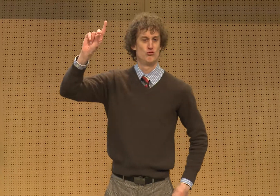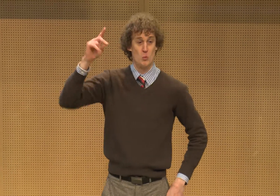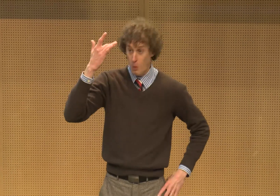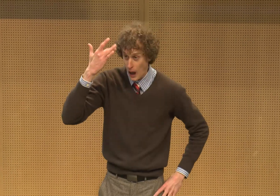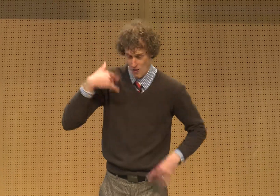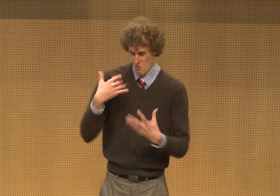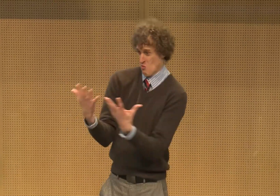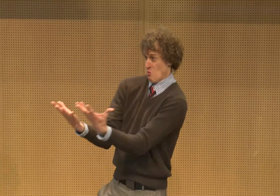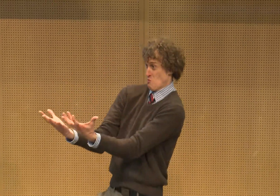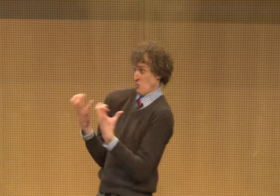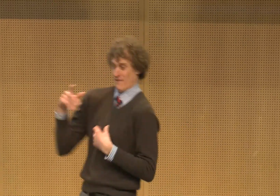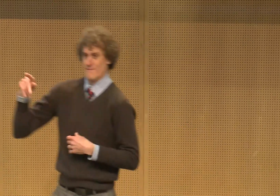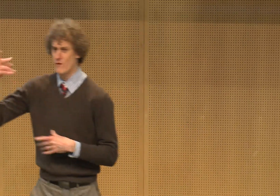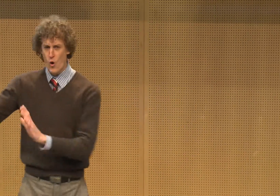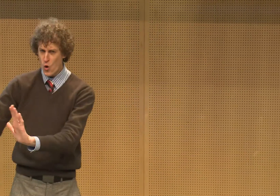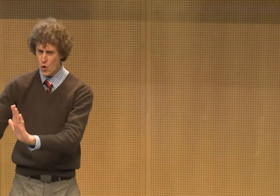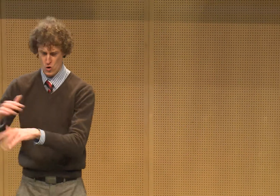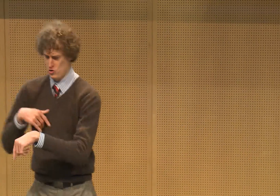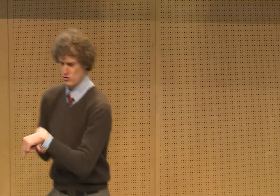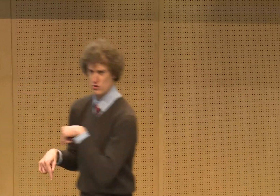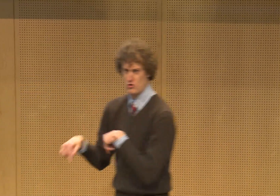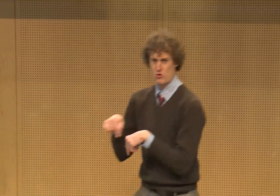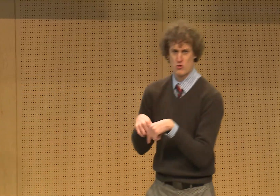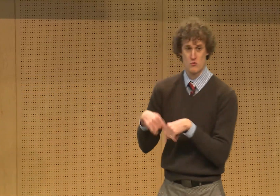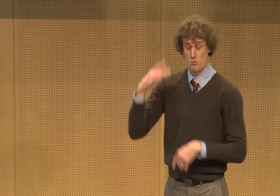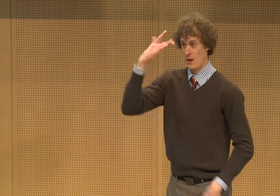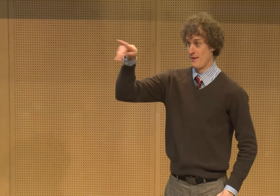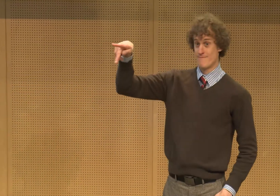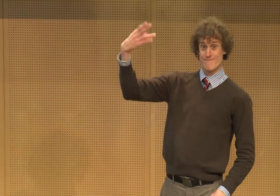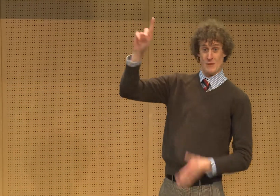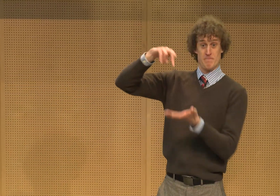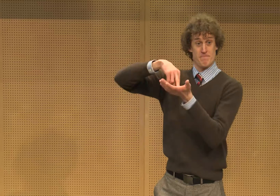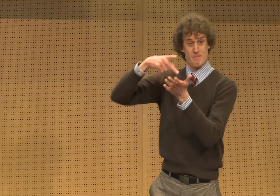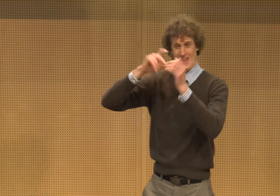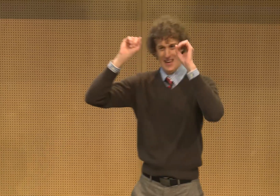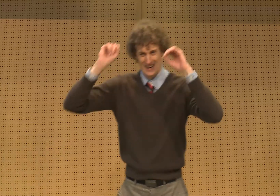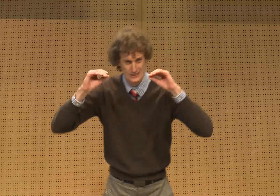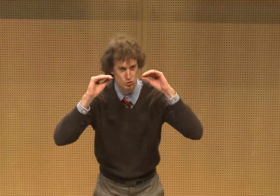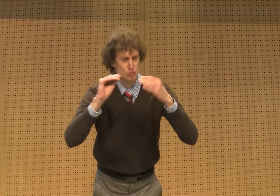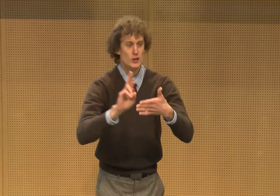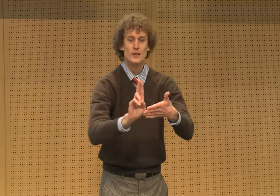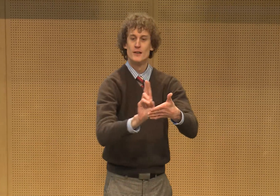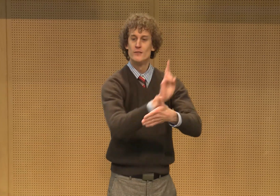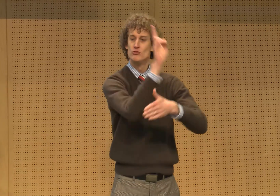So later I decided I should get a PhD,